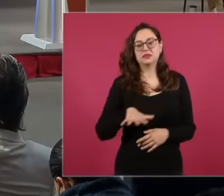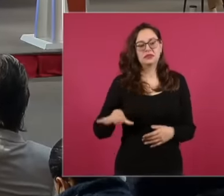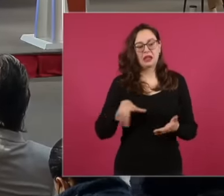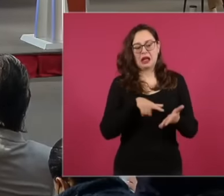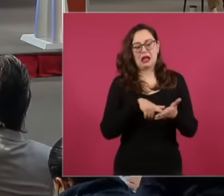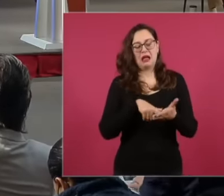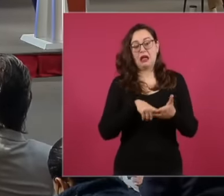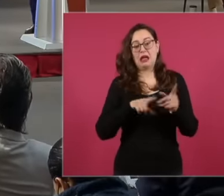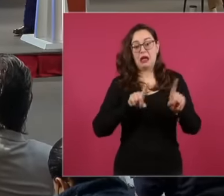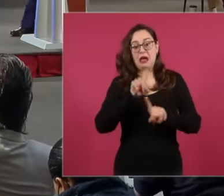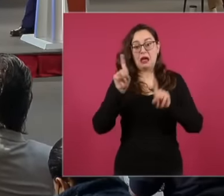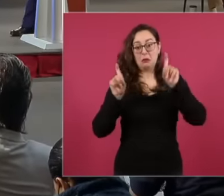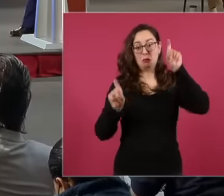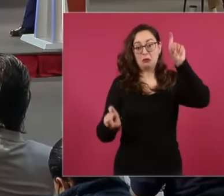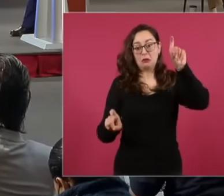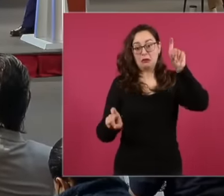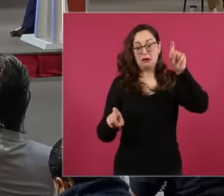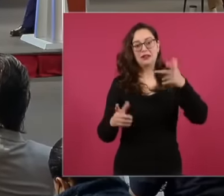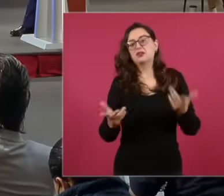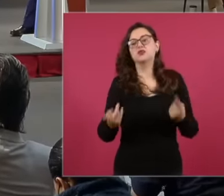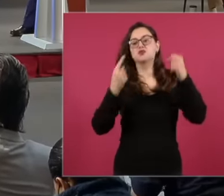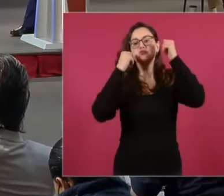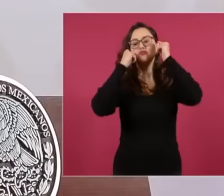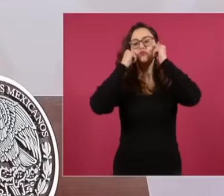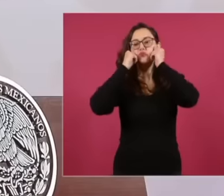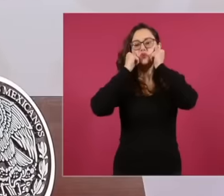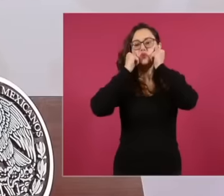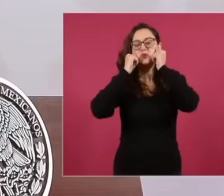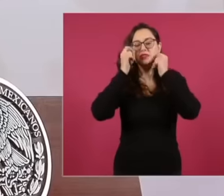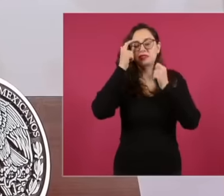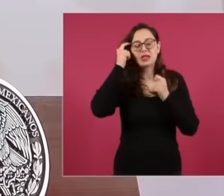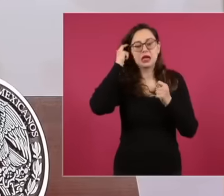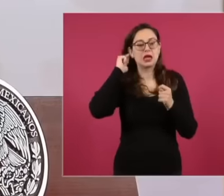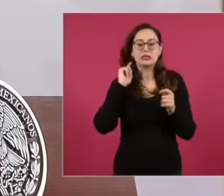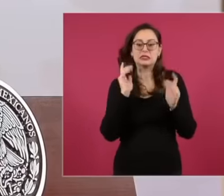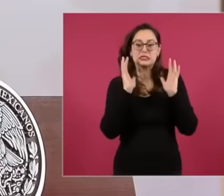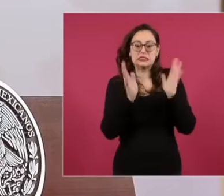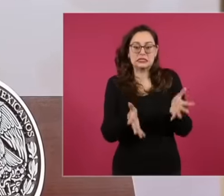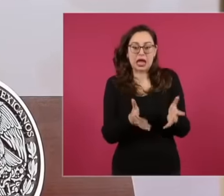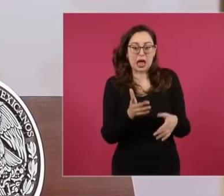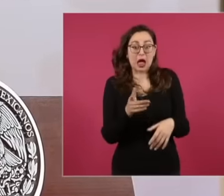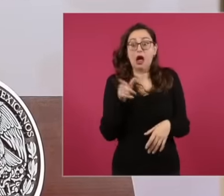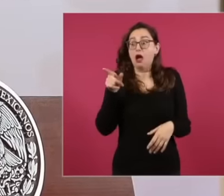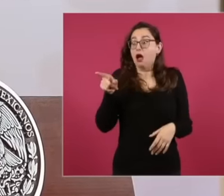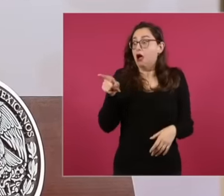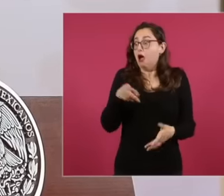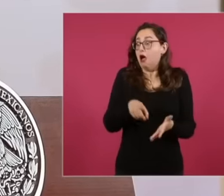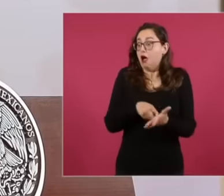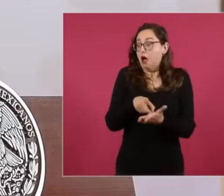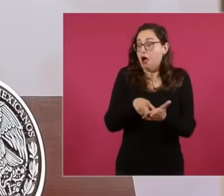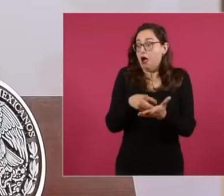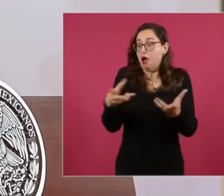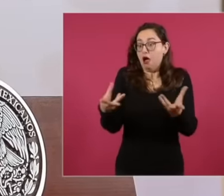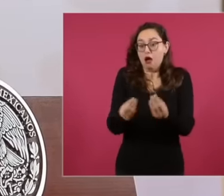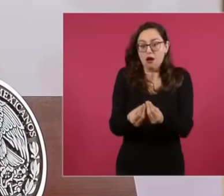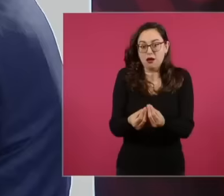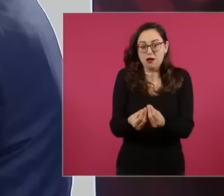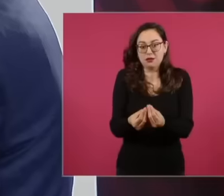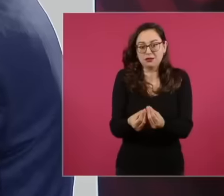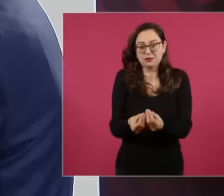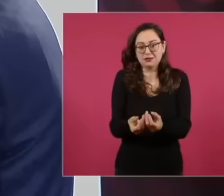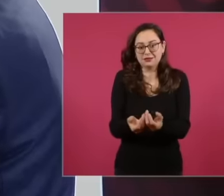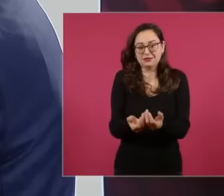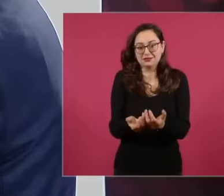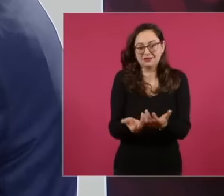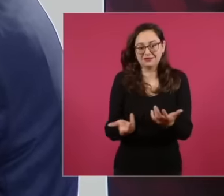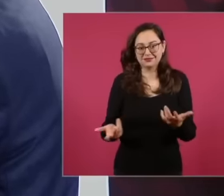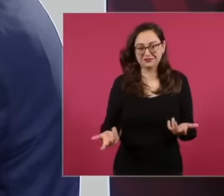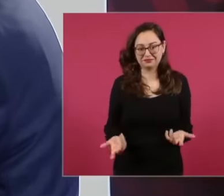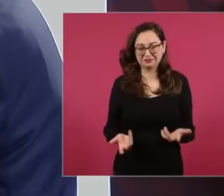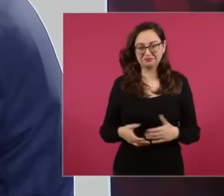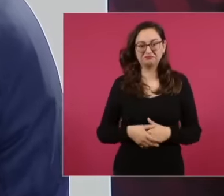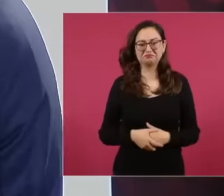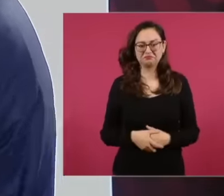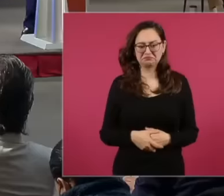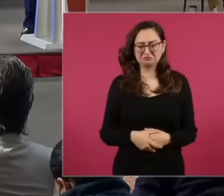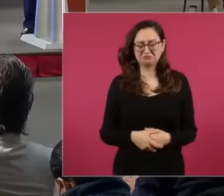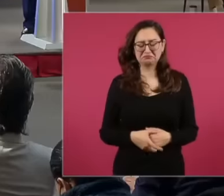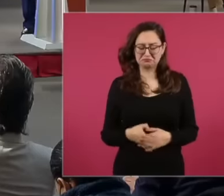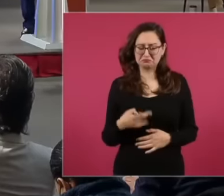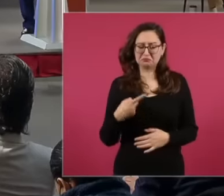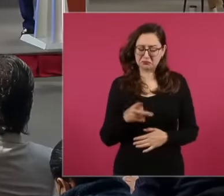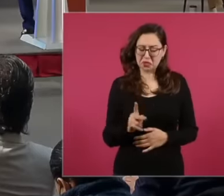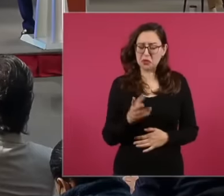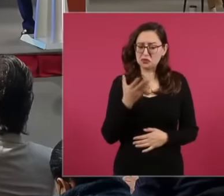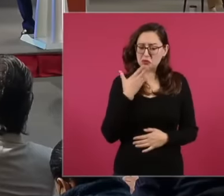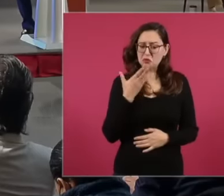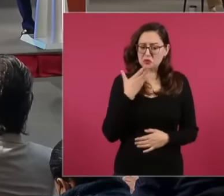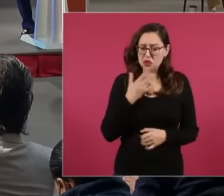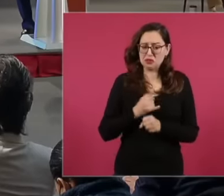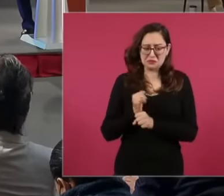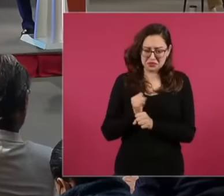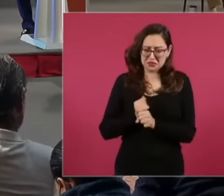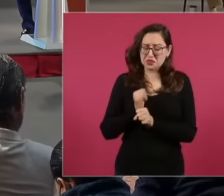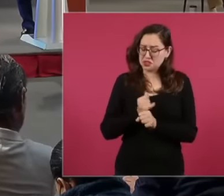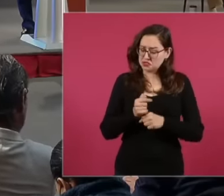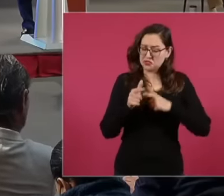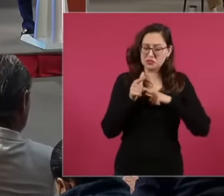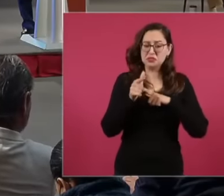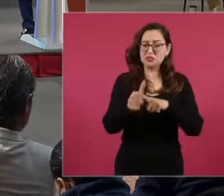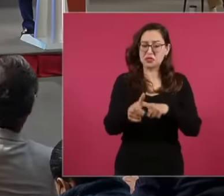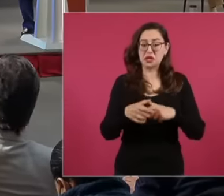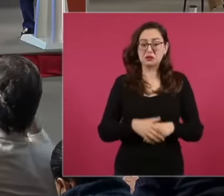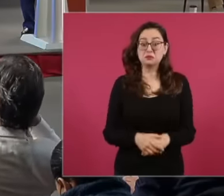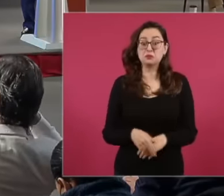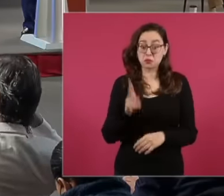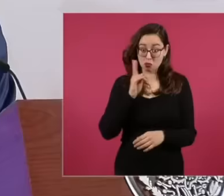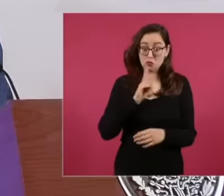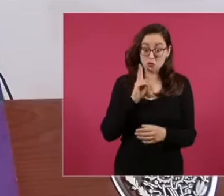slanderous but well, it's good that they are doing these investigations and go ahead if there are elements